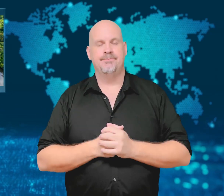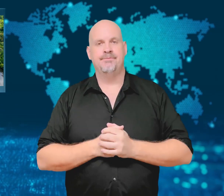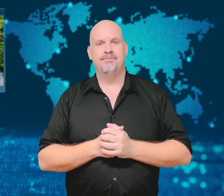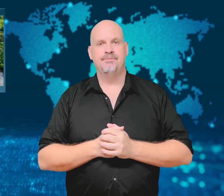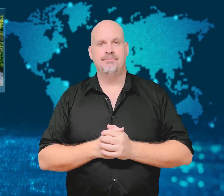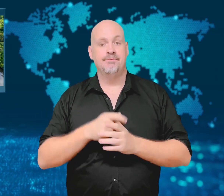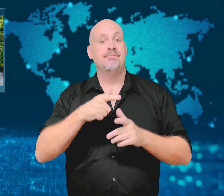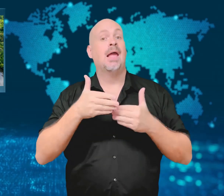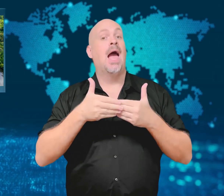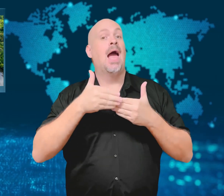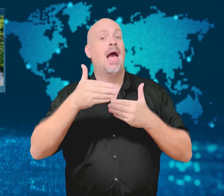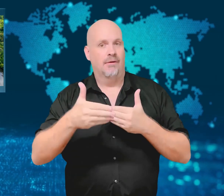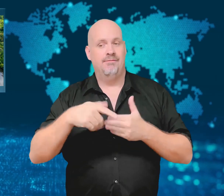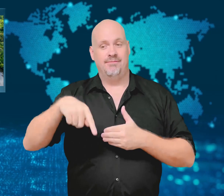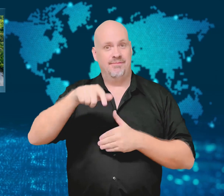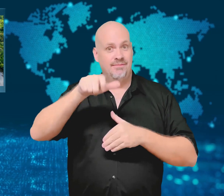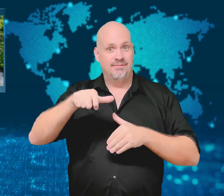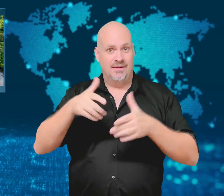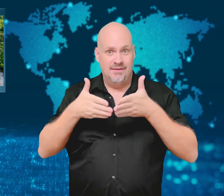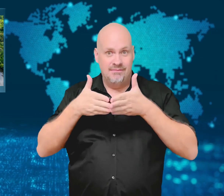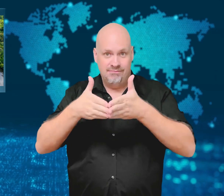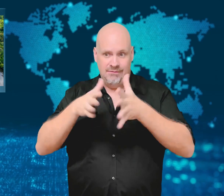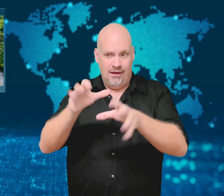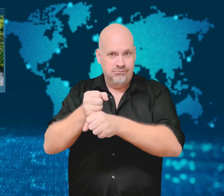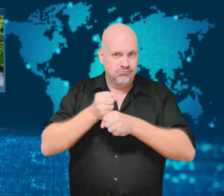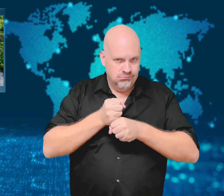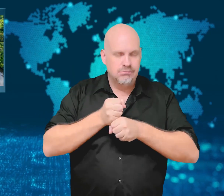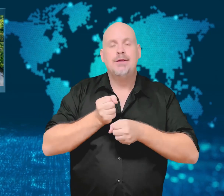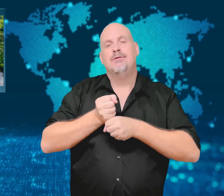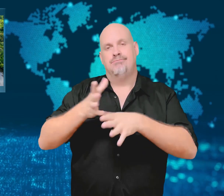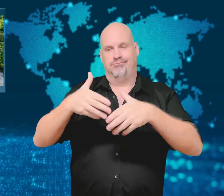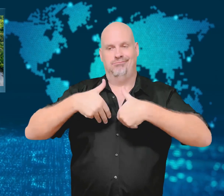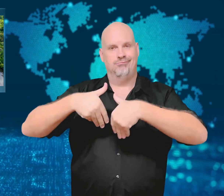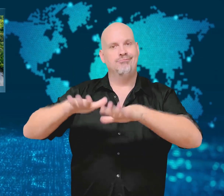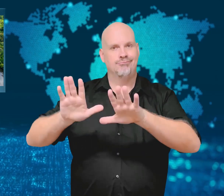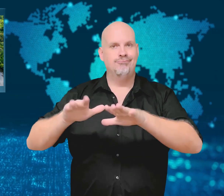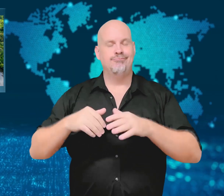The tourists were then released.